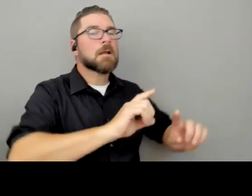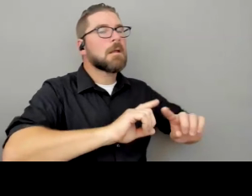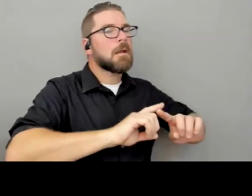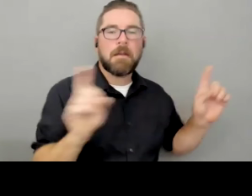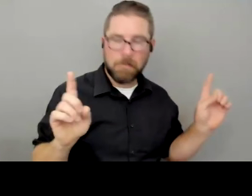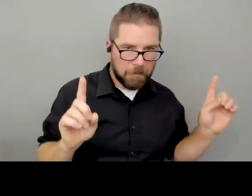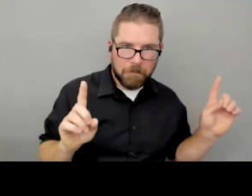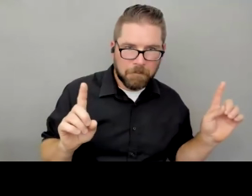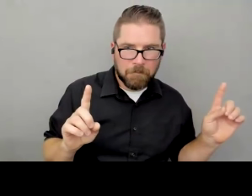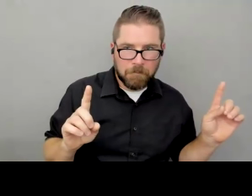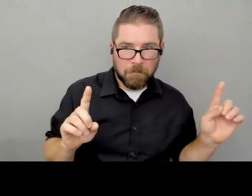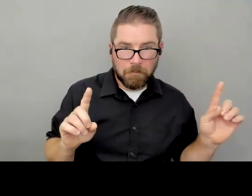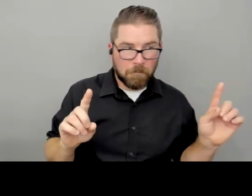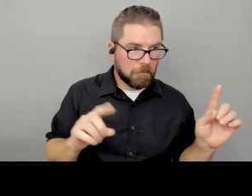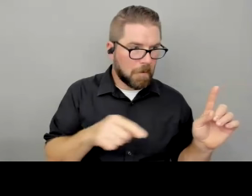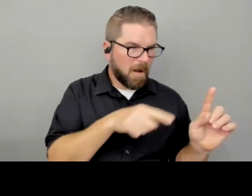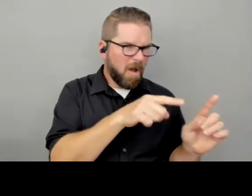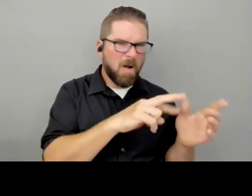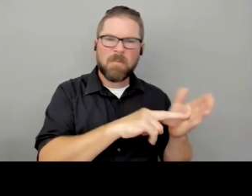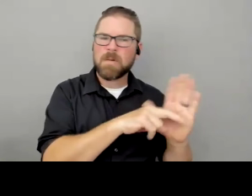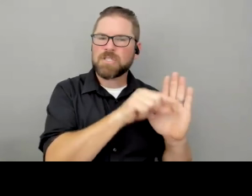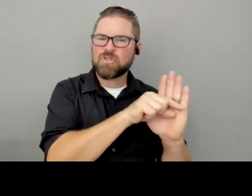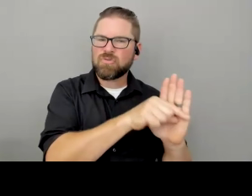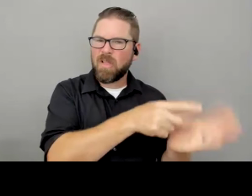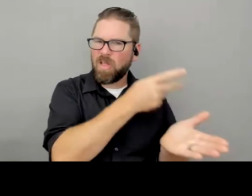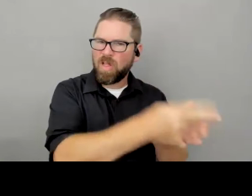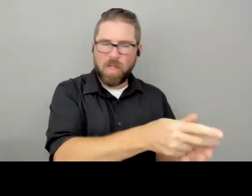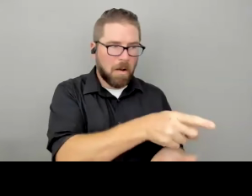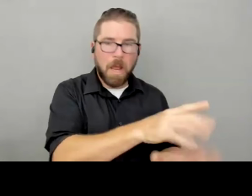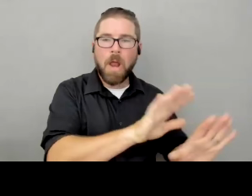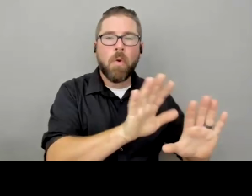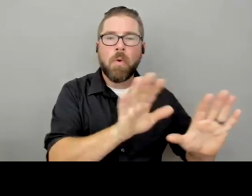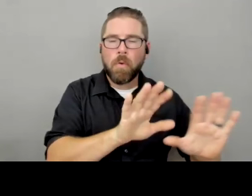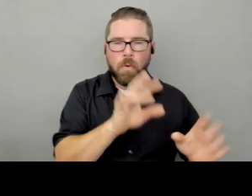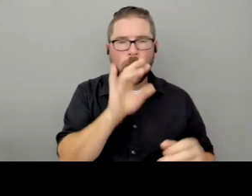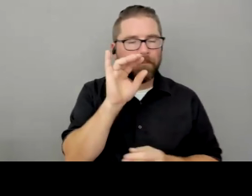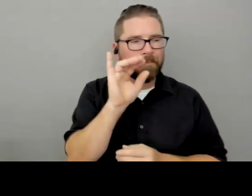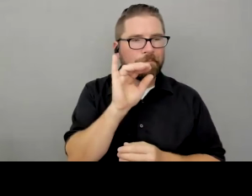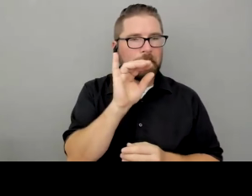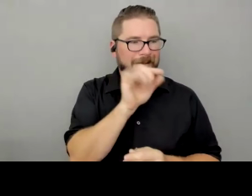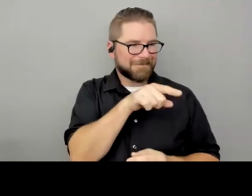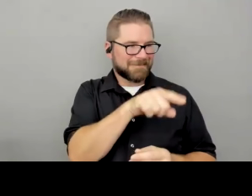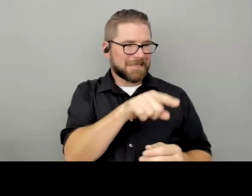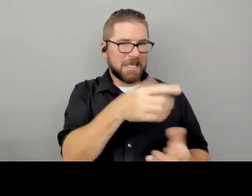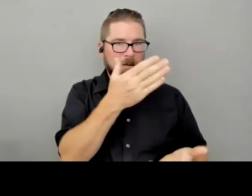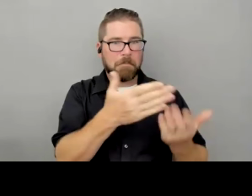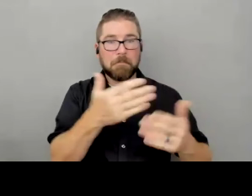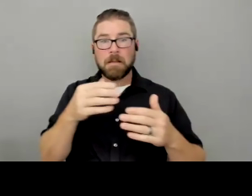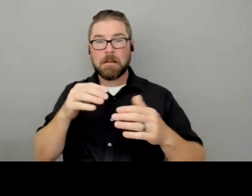not that they're struggling with a certain topic that's academic. But say they come in and they just look really distressed and you're concerned